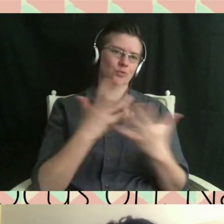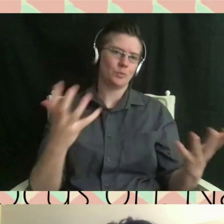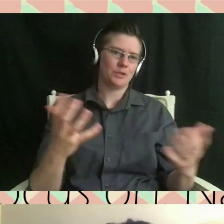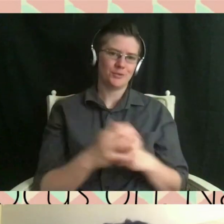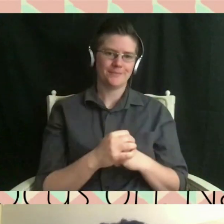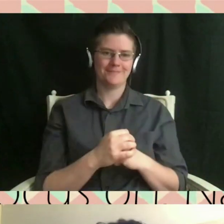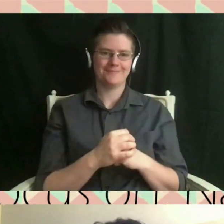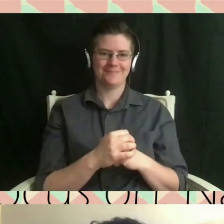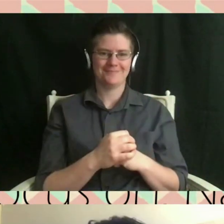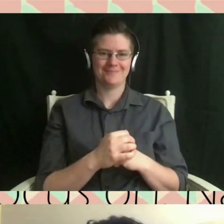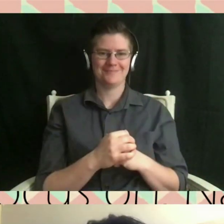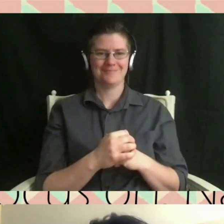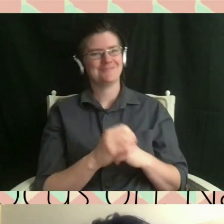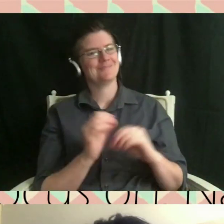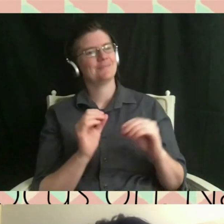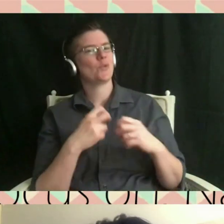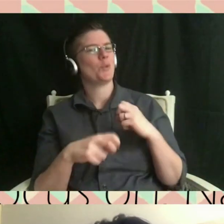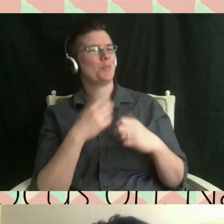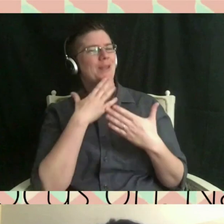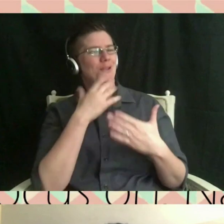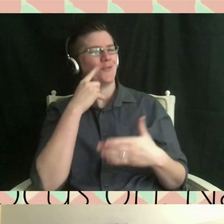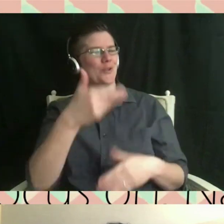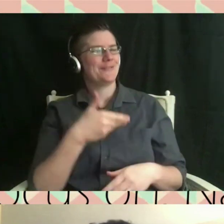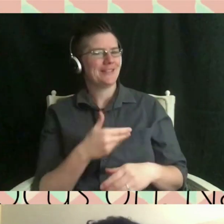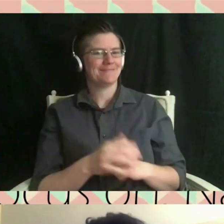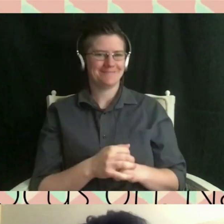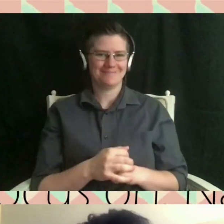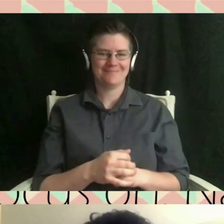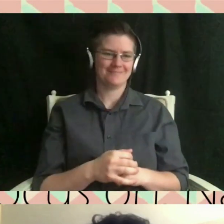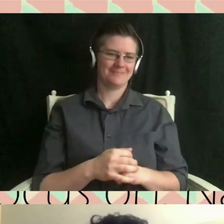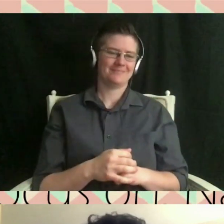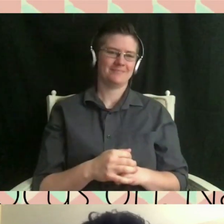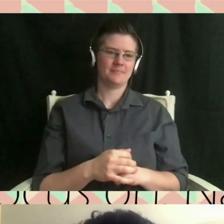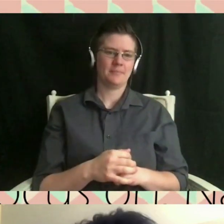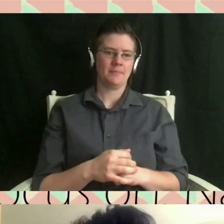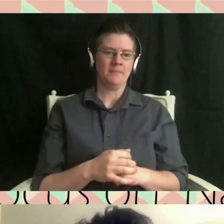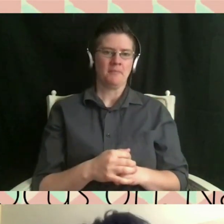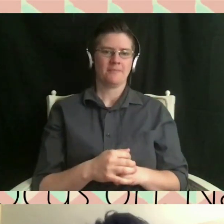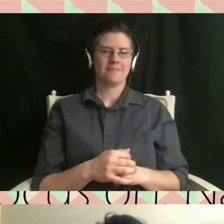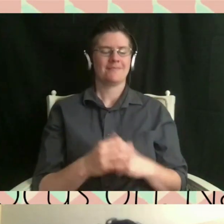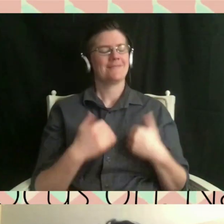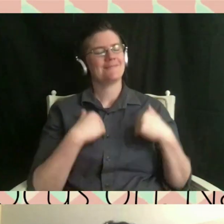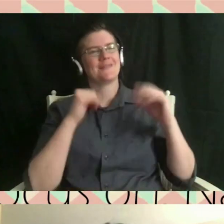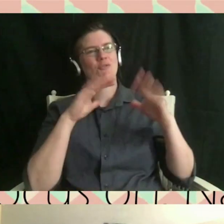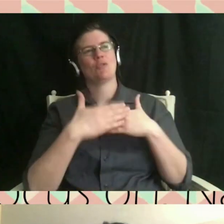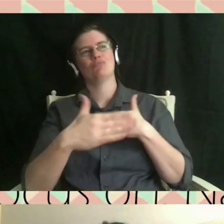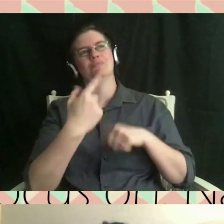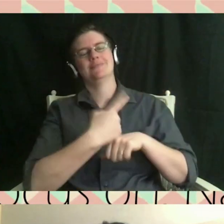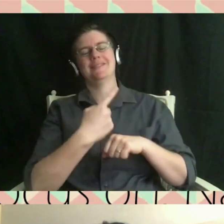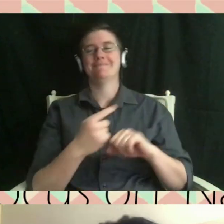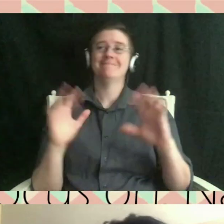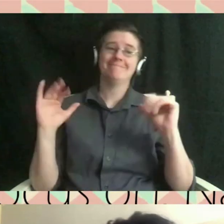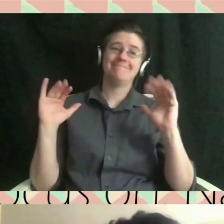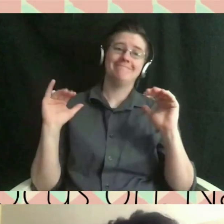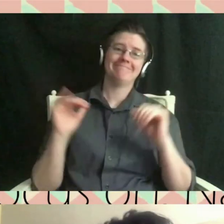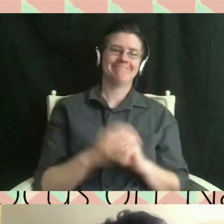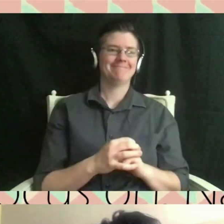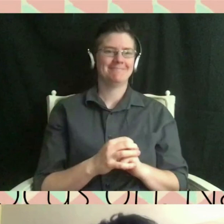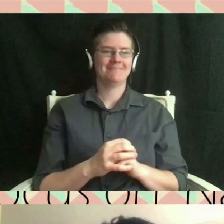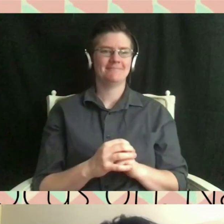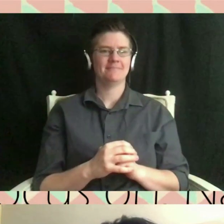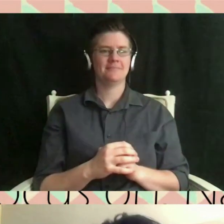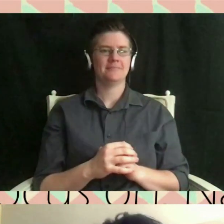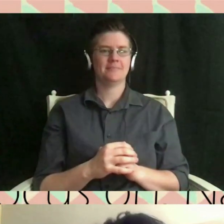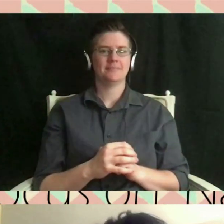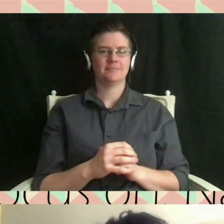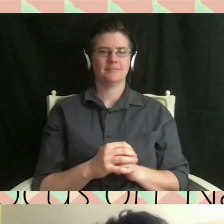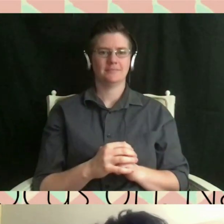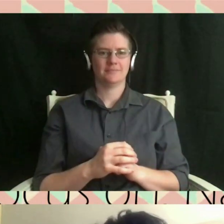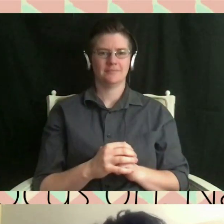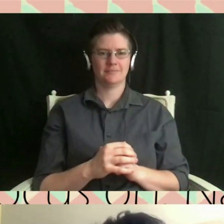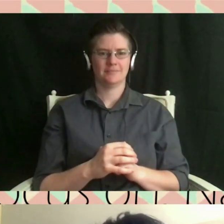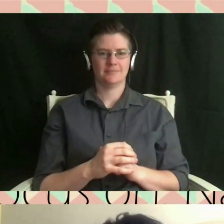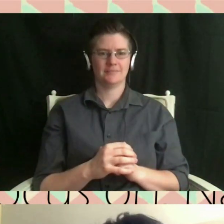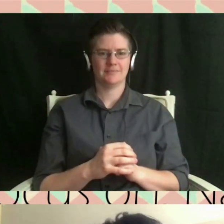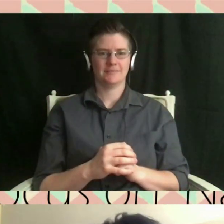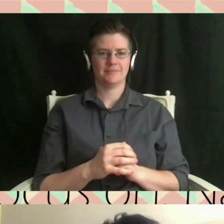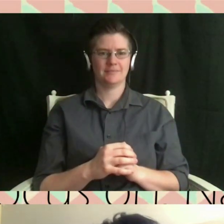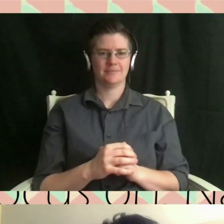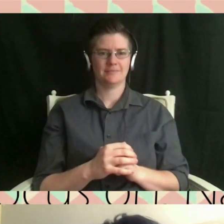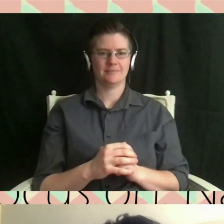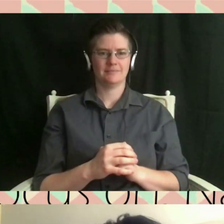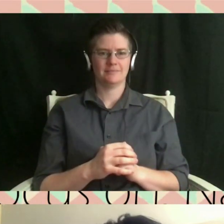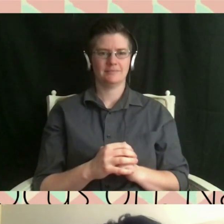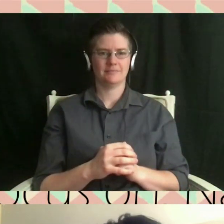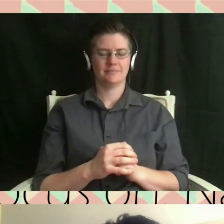no problem thank you for the invite yeah have a good rest of your day bye bye my pokedogs